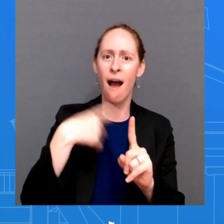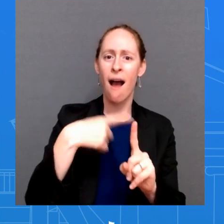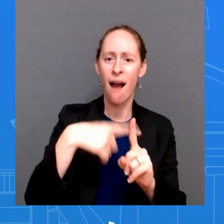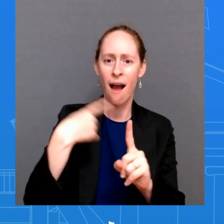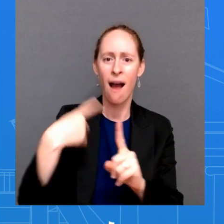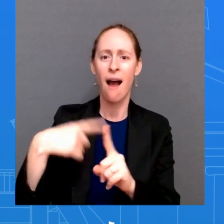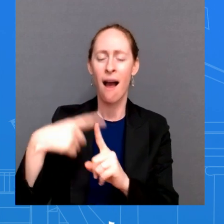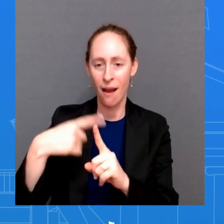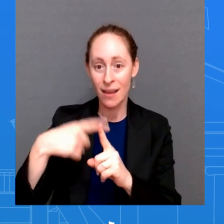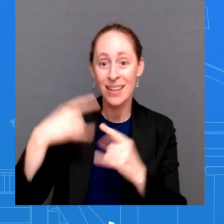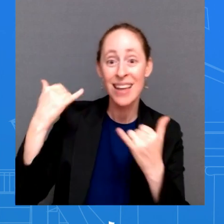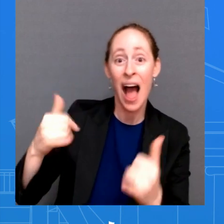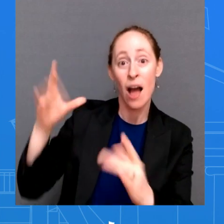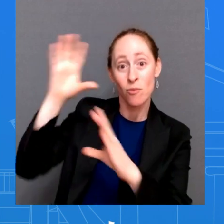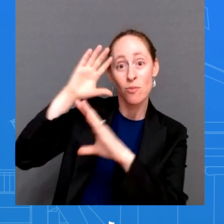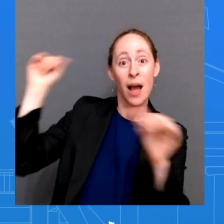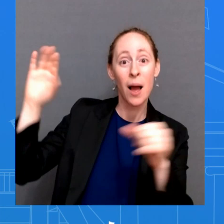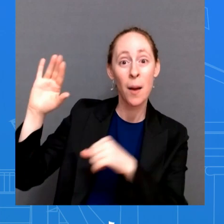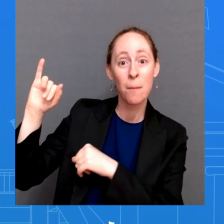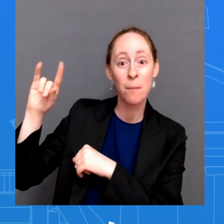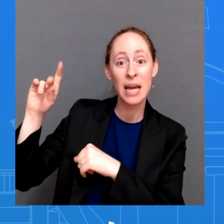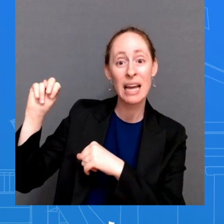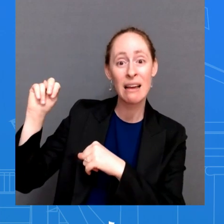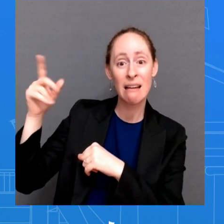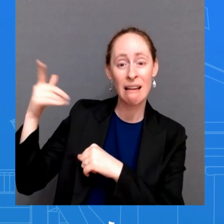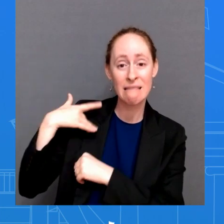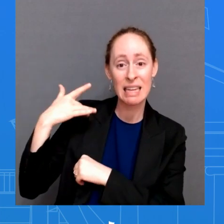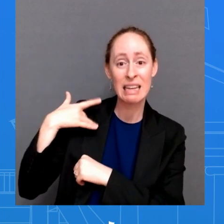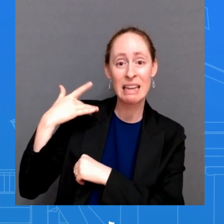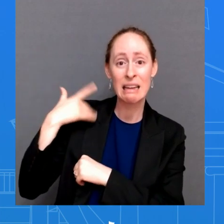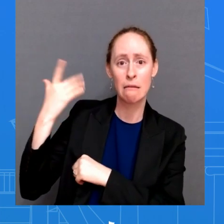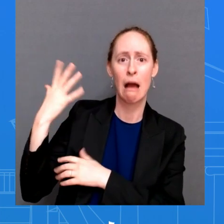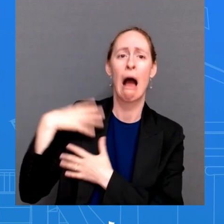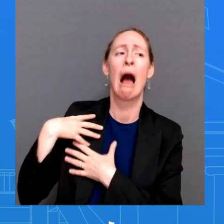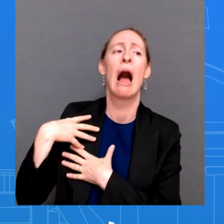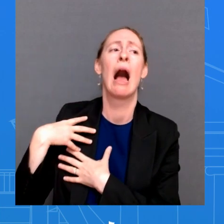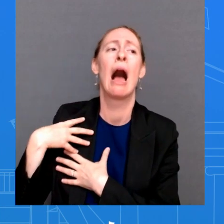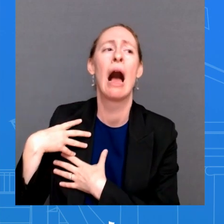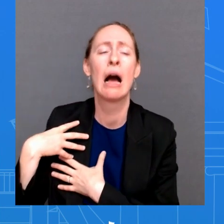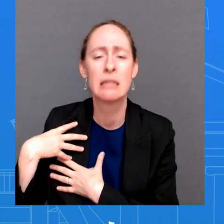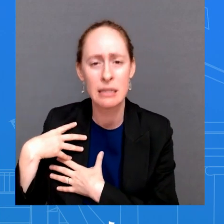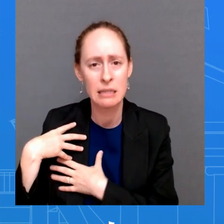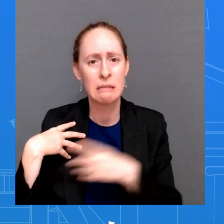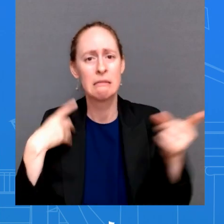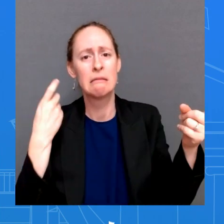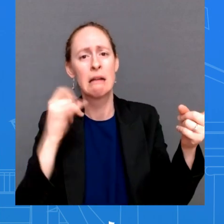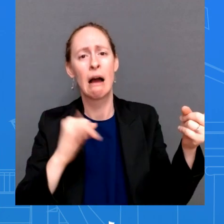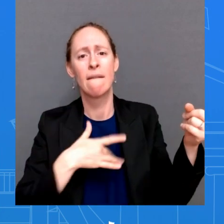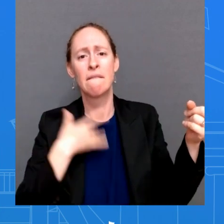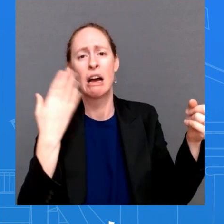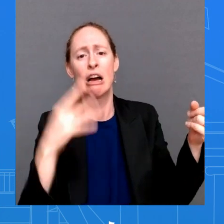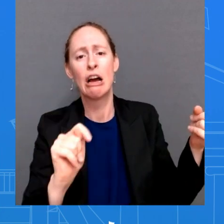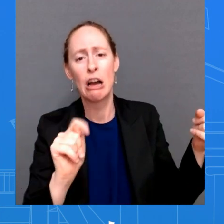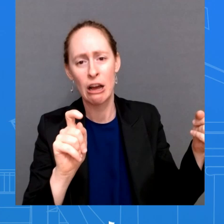because they said that, then we're not "jazzed"? The Press: Yeah. Absolutely. Ms. Jean-Pierre: We've been very clear --